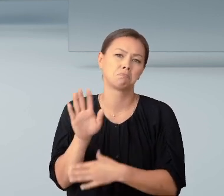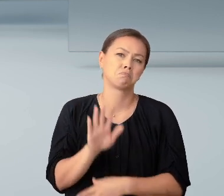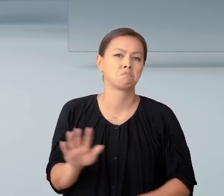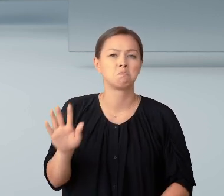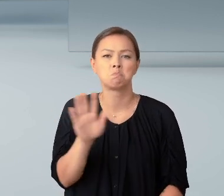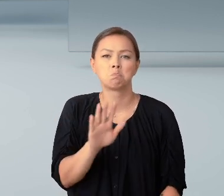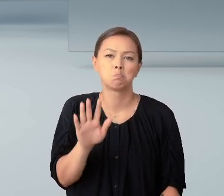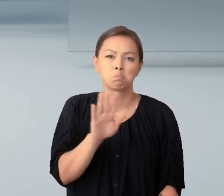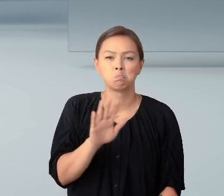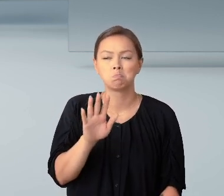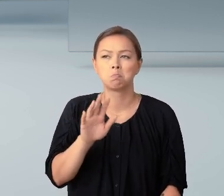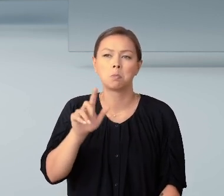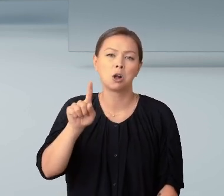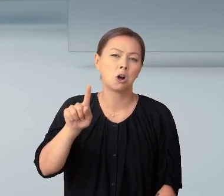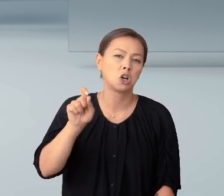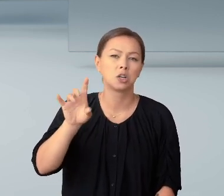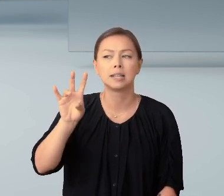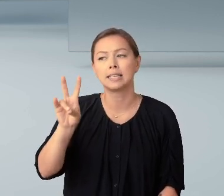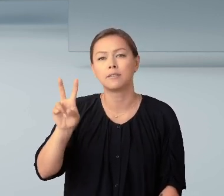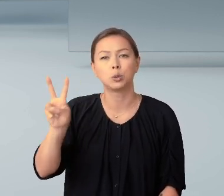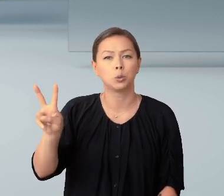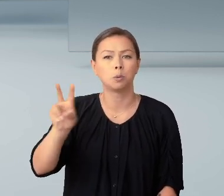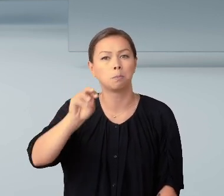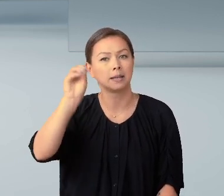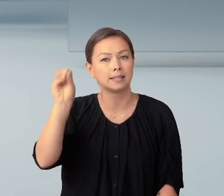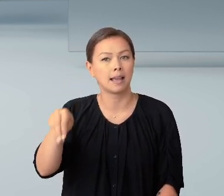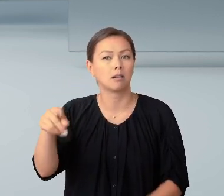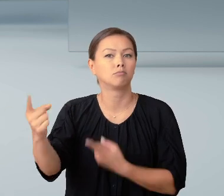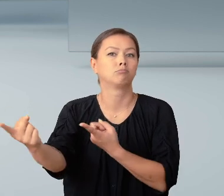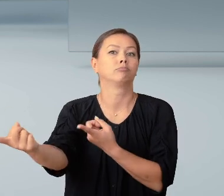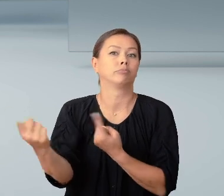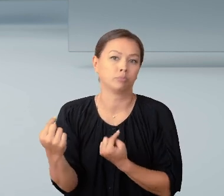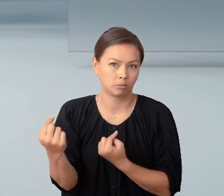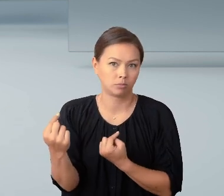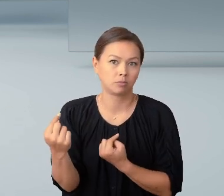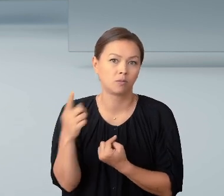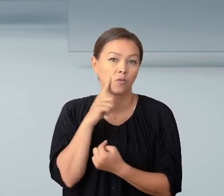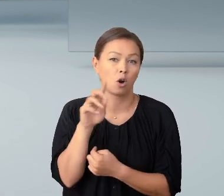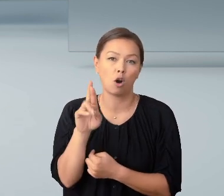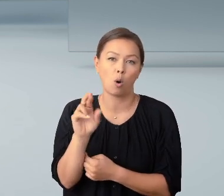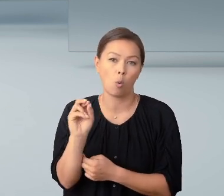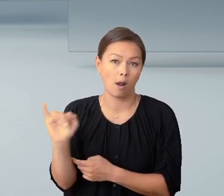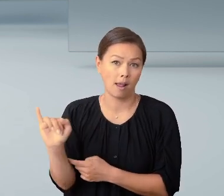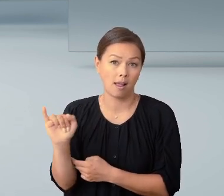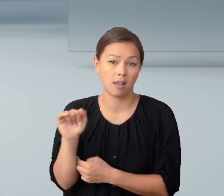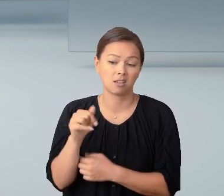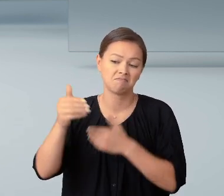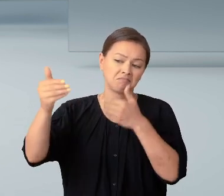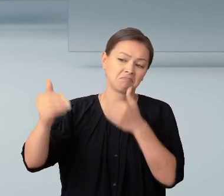were able to see around 172% returns on their investment over the course